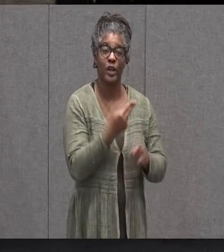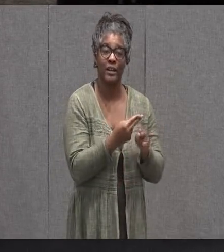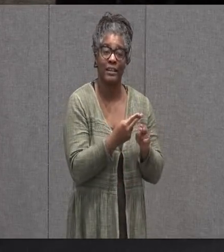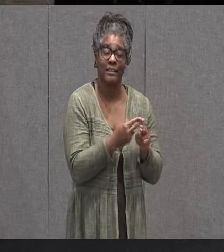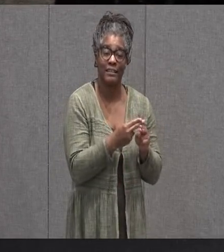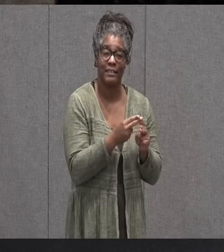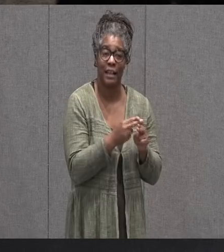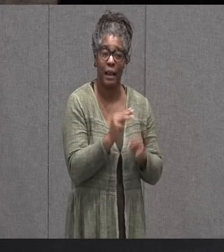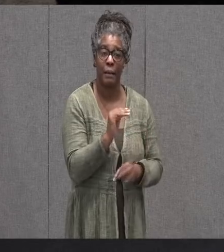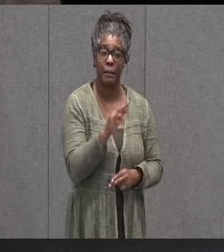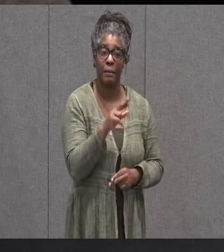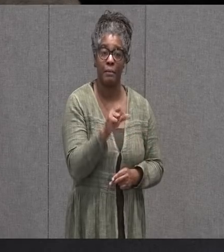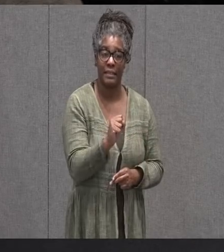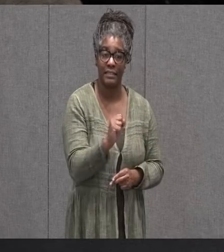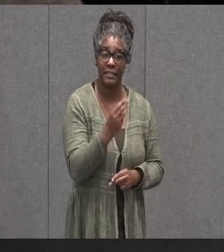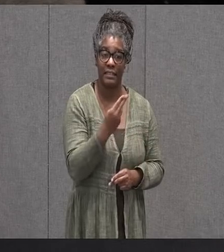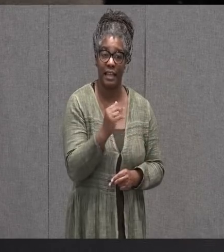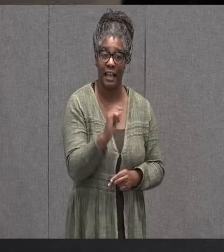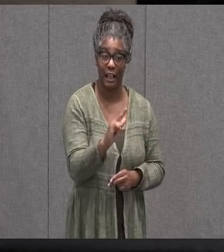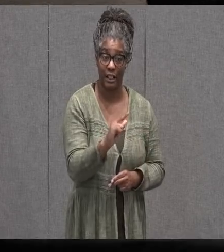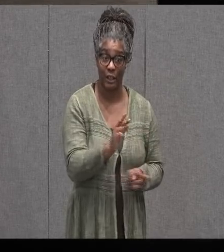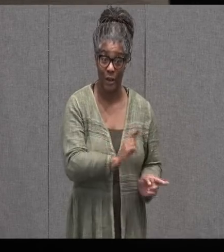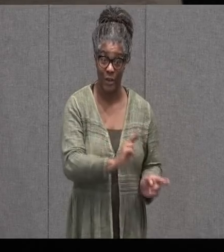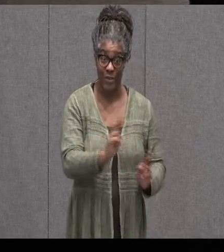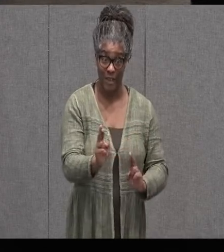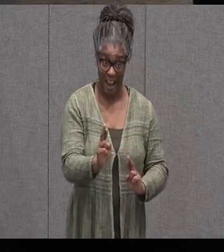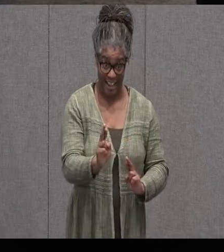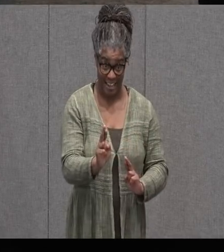Ready? I'm going to give you a picture clue to help.